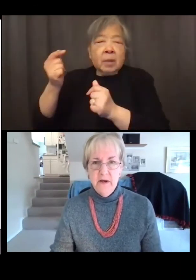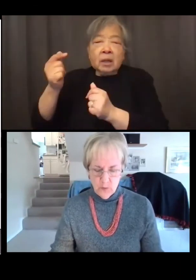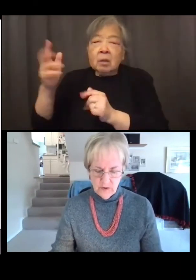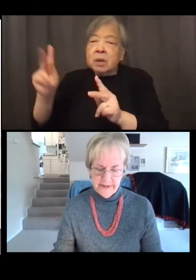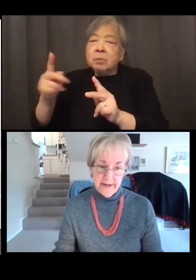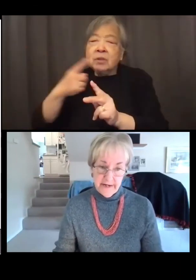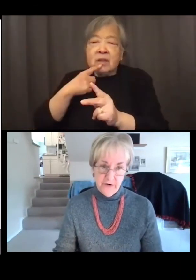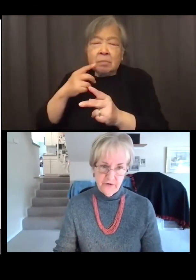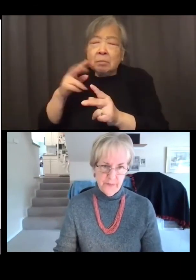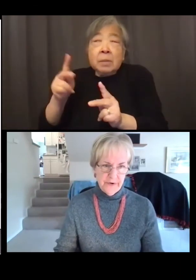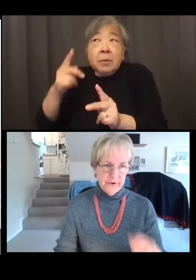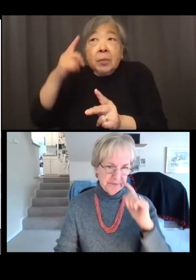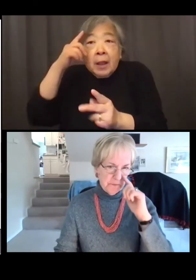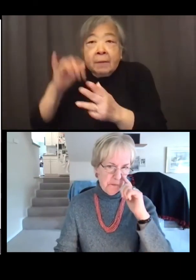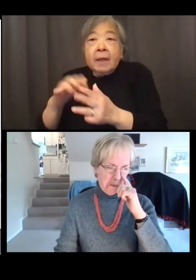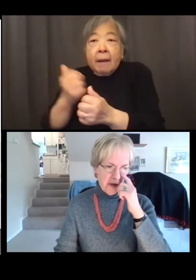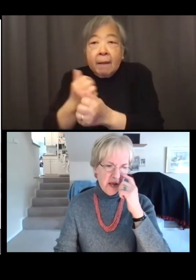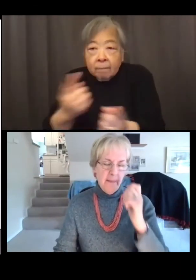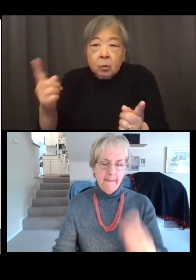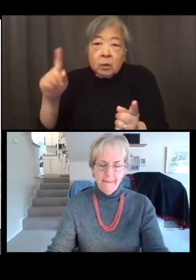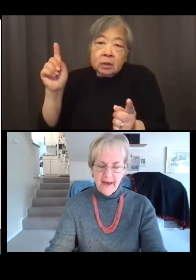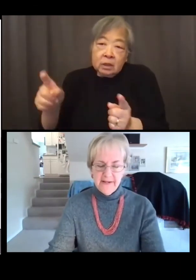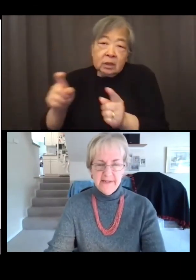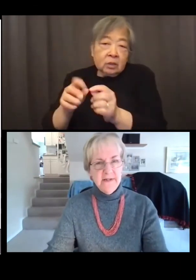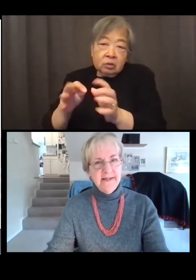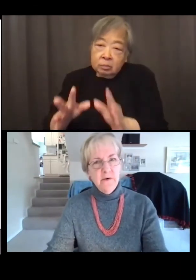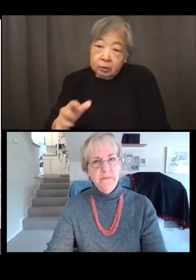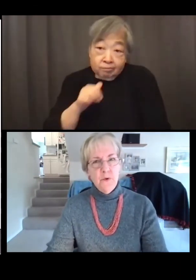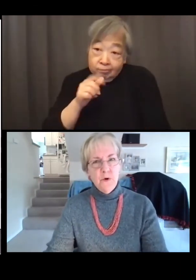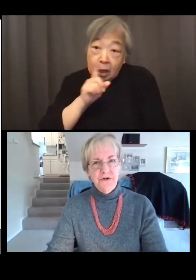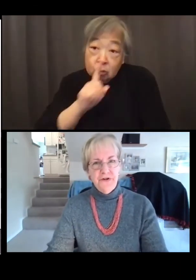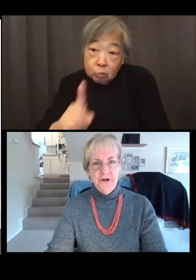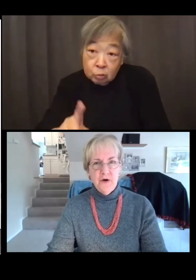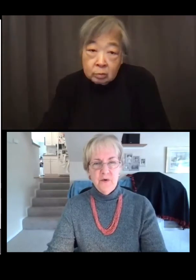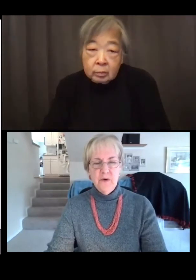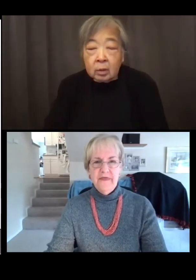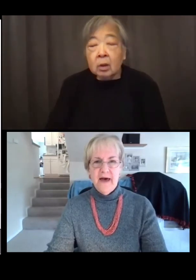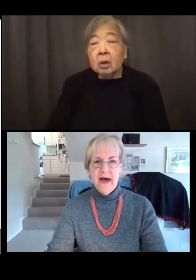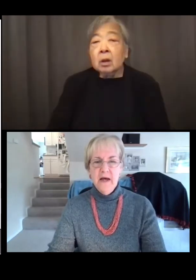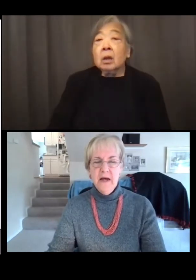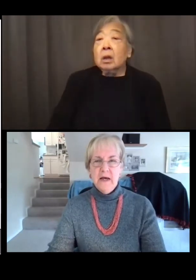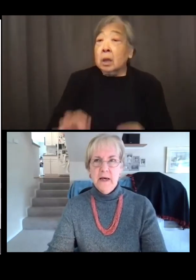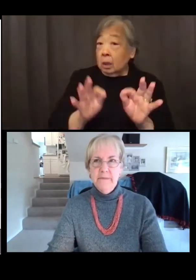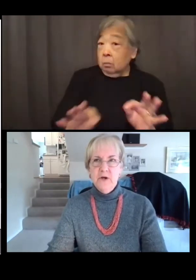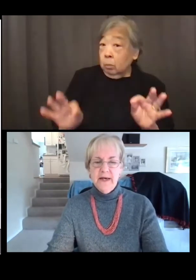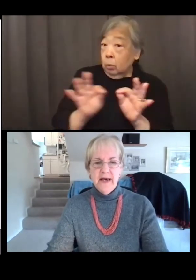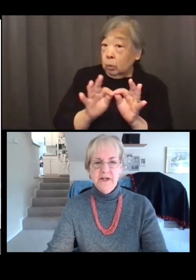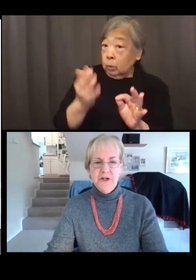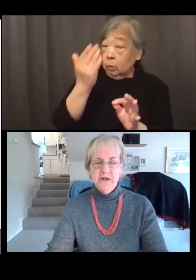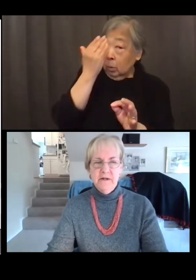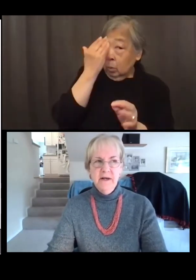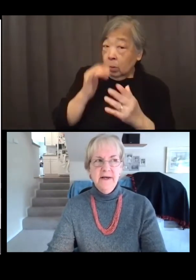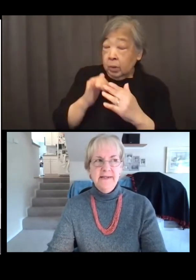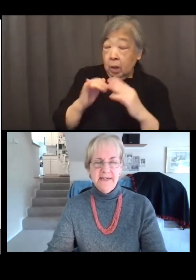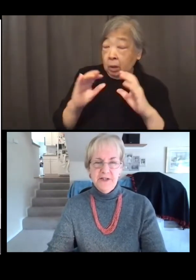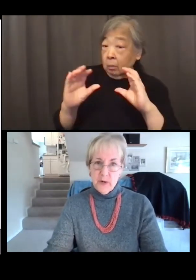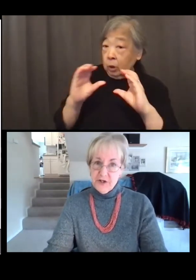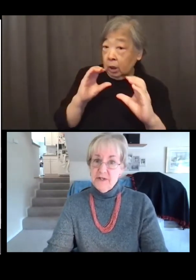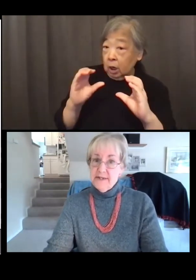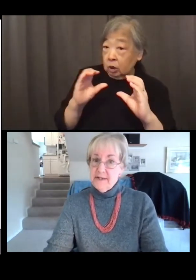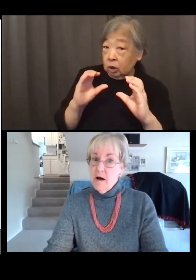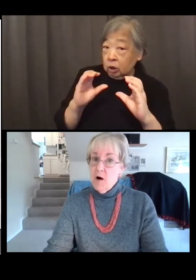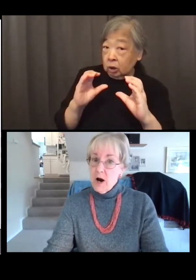will need an interpreter It's also important to know that communication situations are